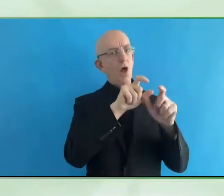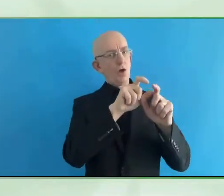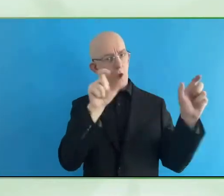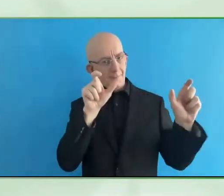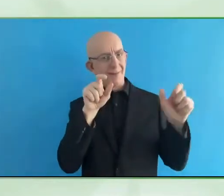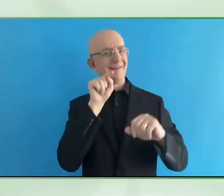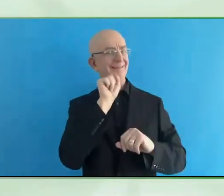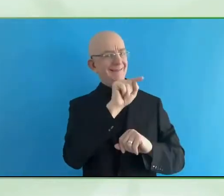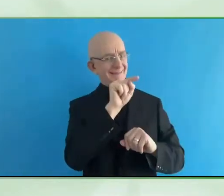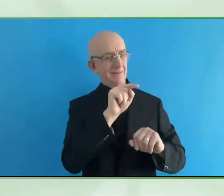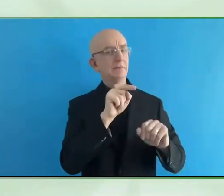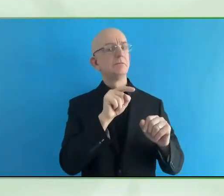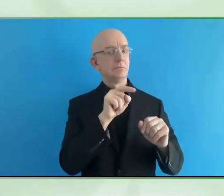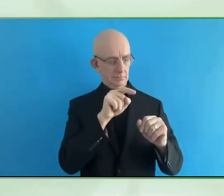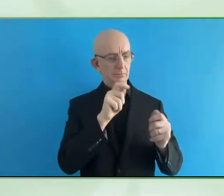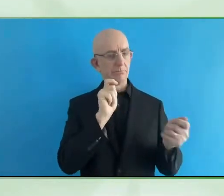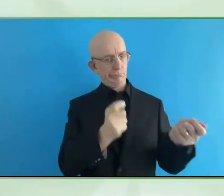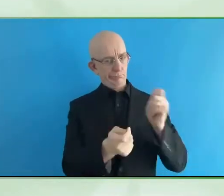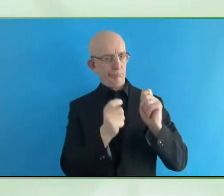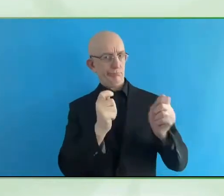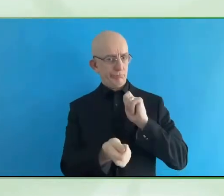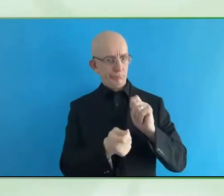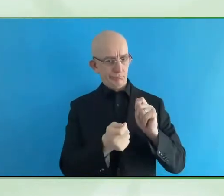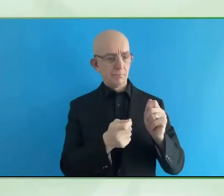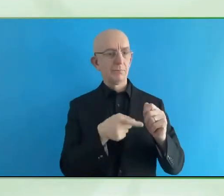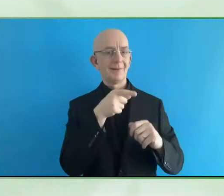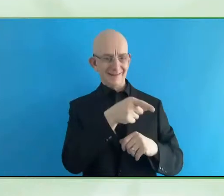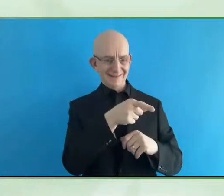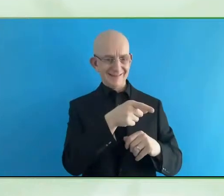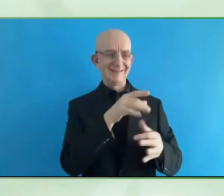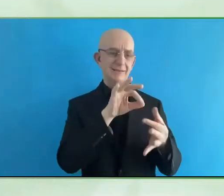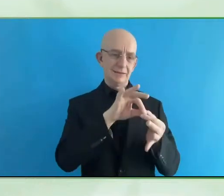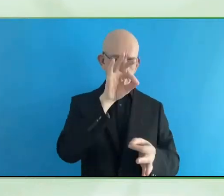I'm going to ask you both for the magic ingredient.